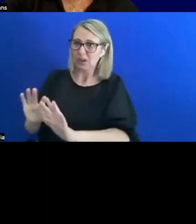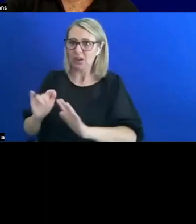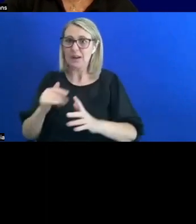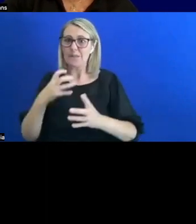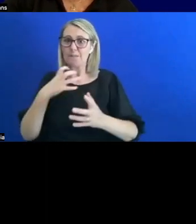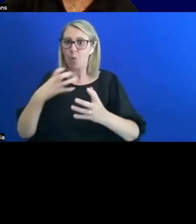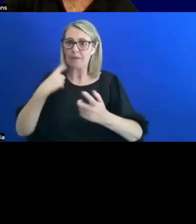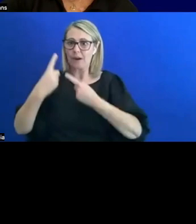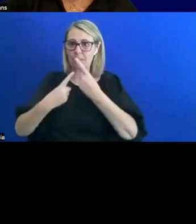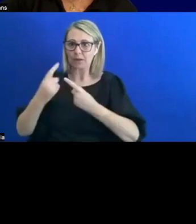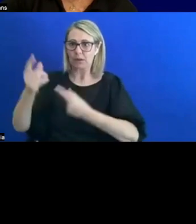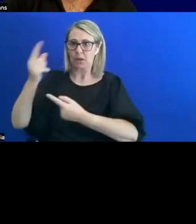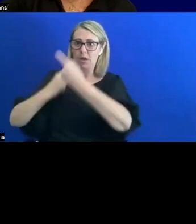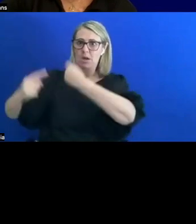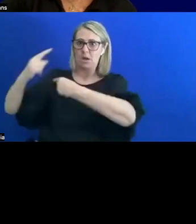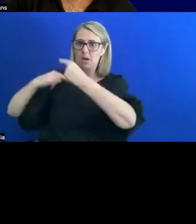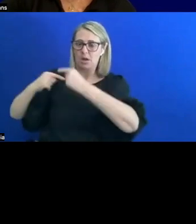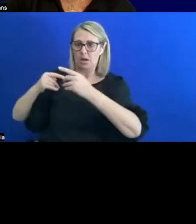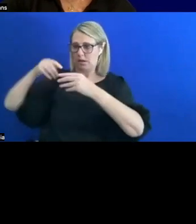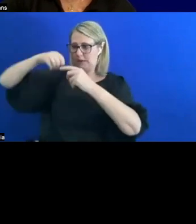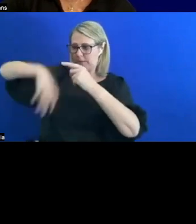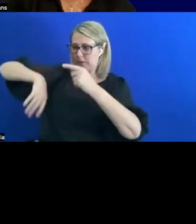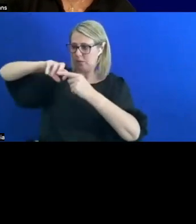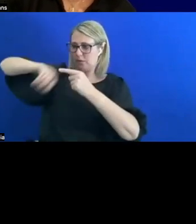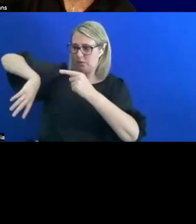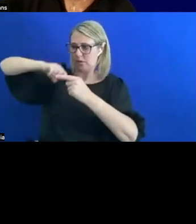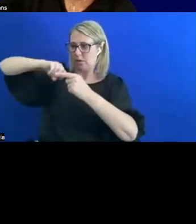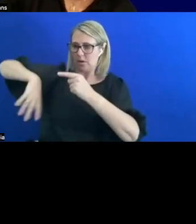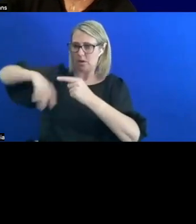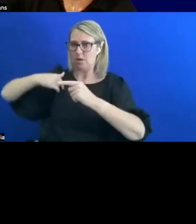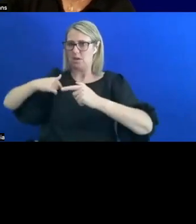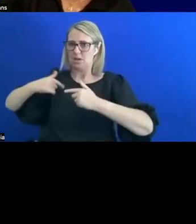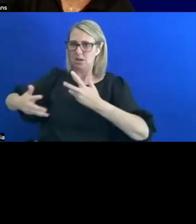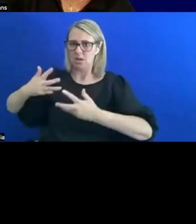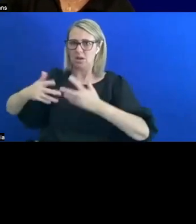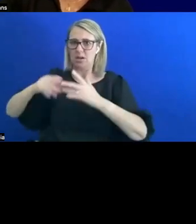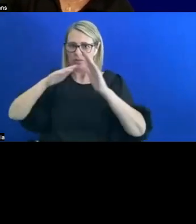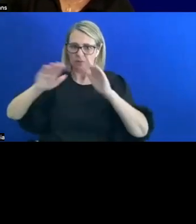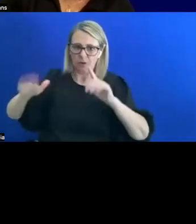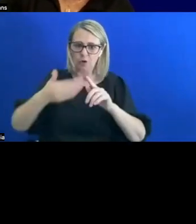is now having to be filtered and sent down to the hypothalamus, the pituitary